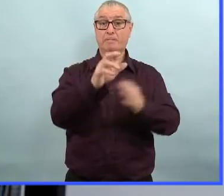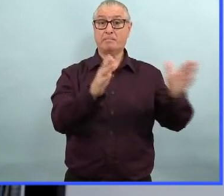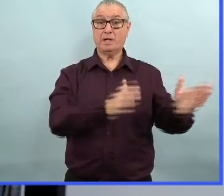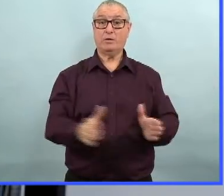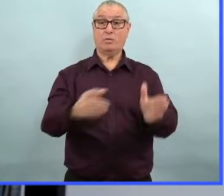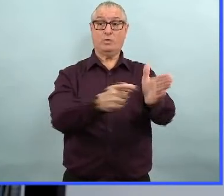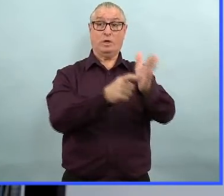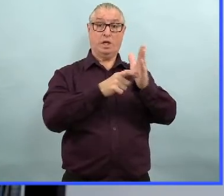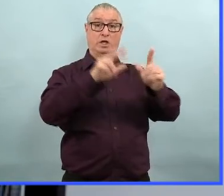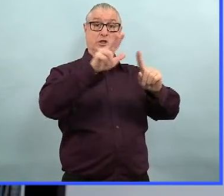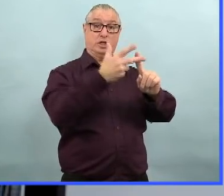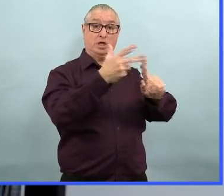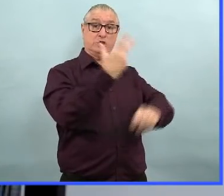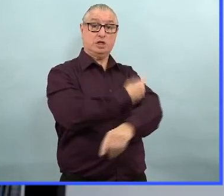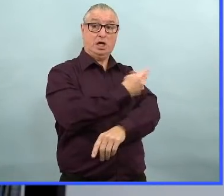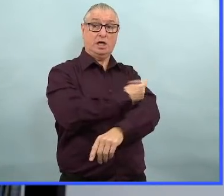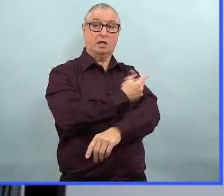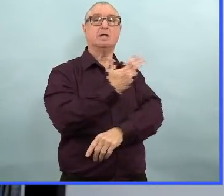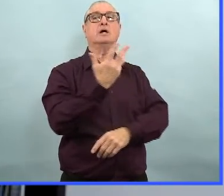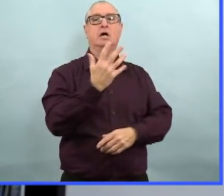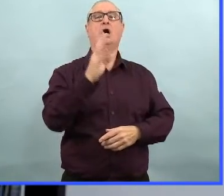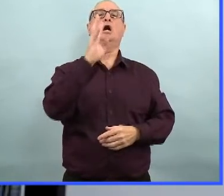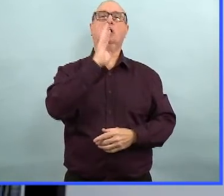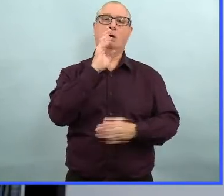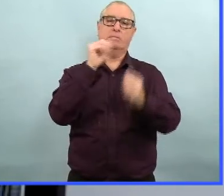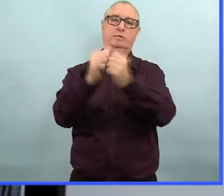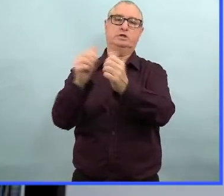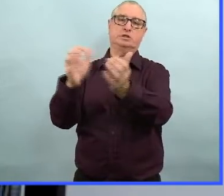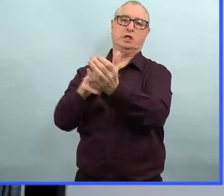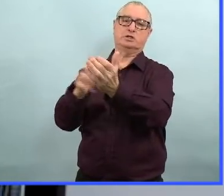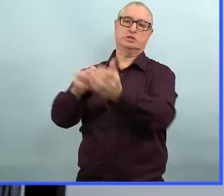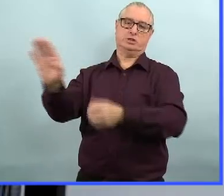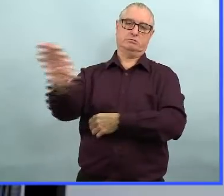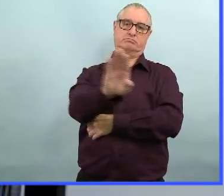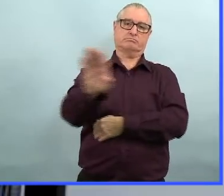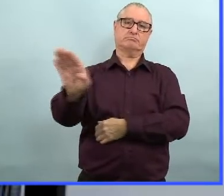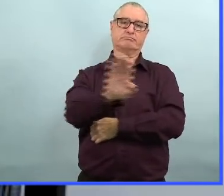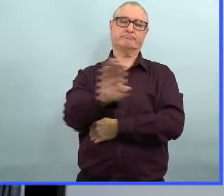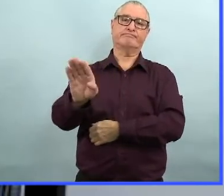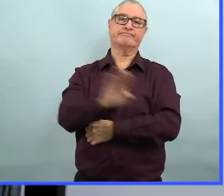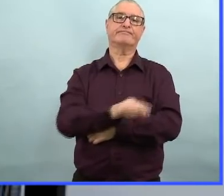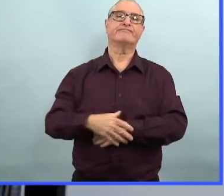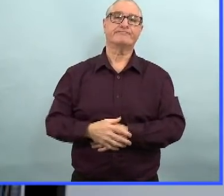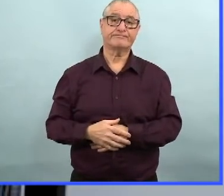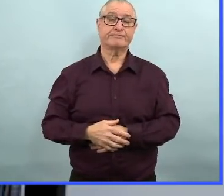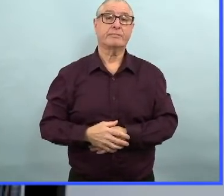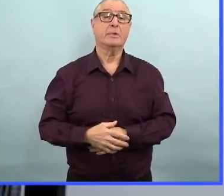one new thing that i want to share with manitobans today is that public health officials now advise